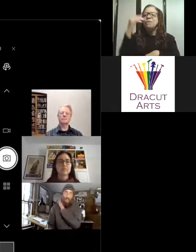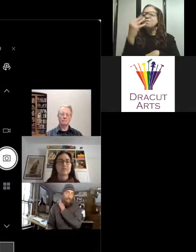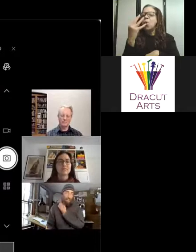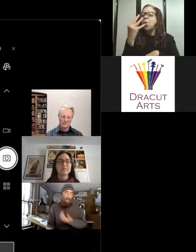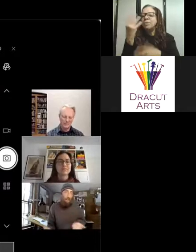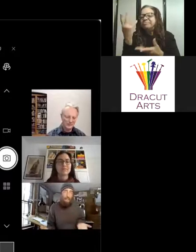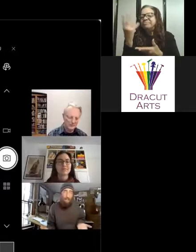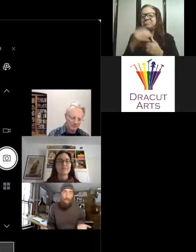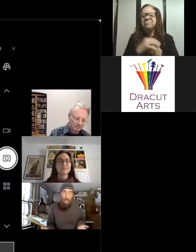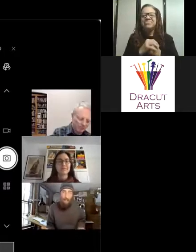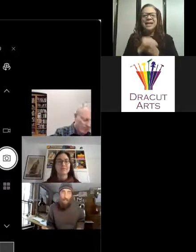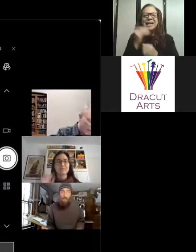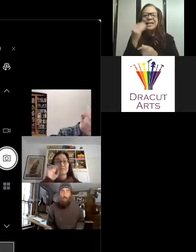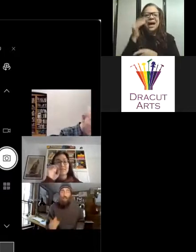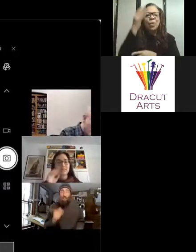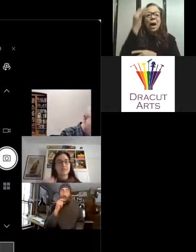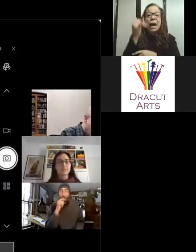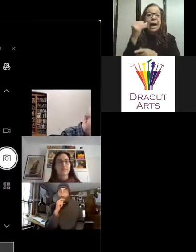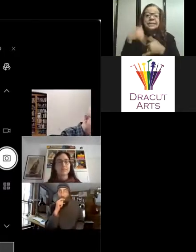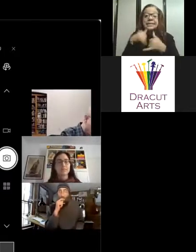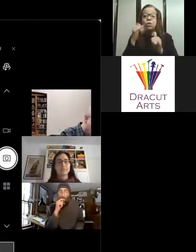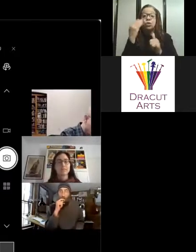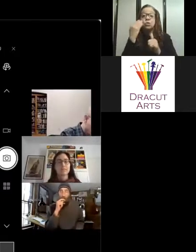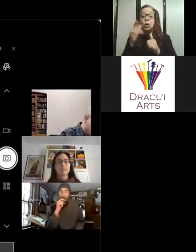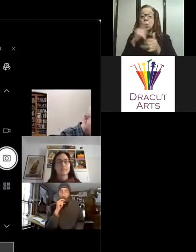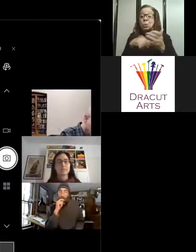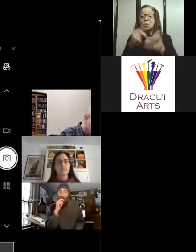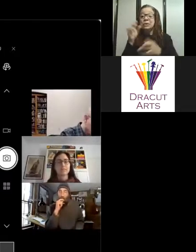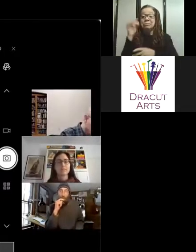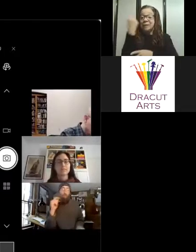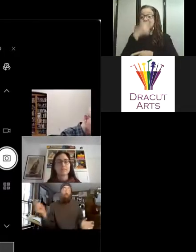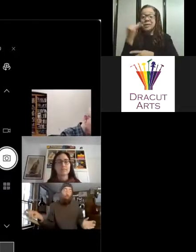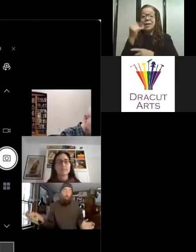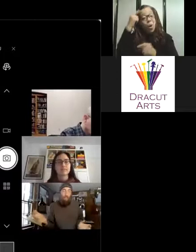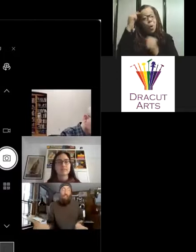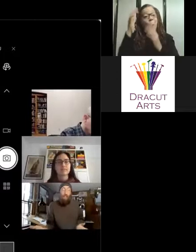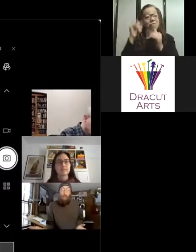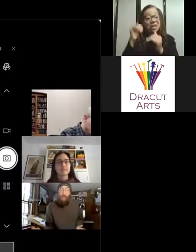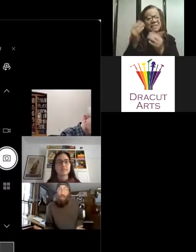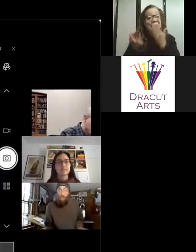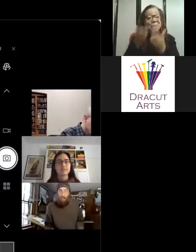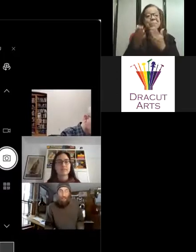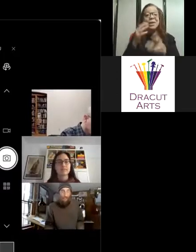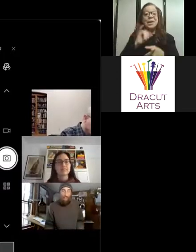I still have no idea what he looks like, I've never seen a photo of him, and hopefully that looks it looks like my character, right?